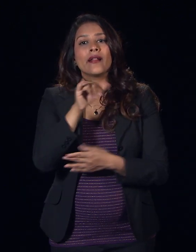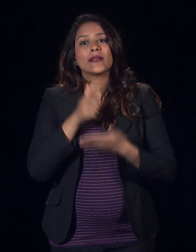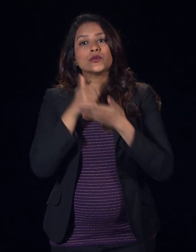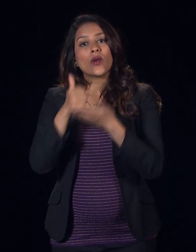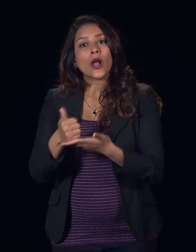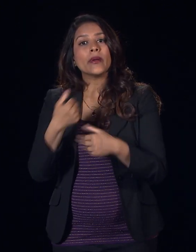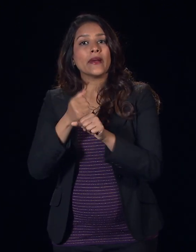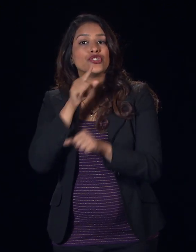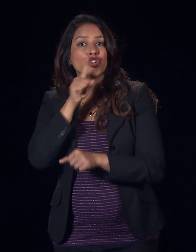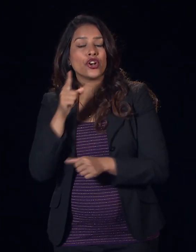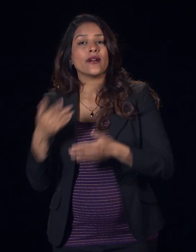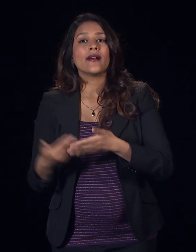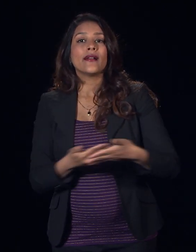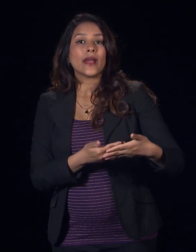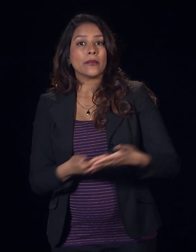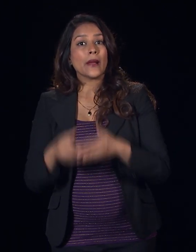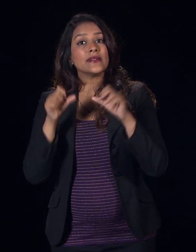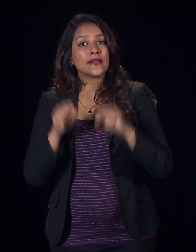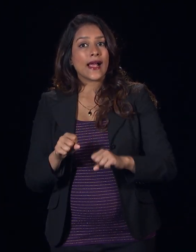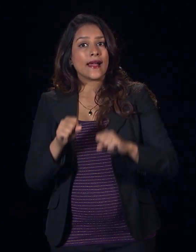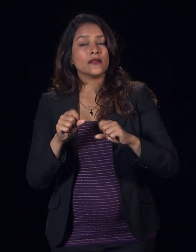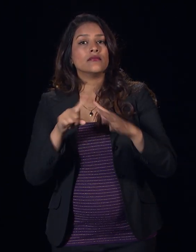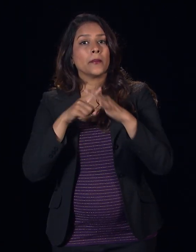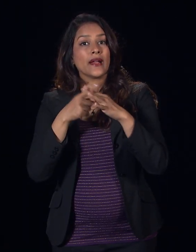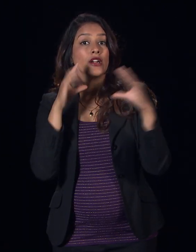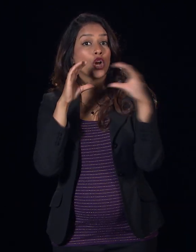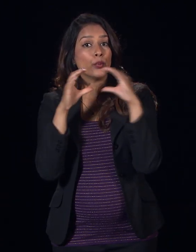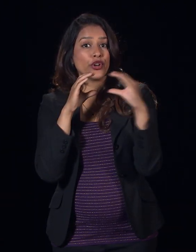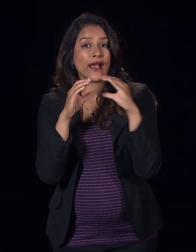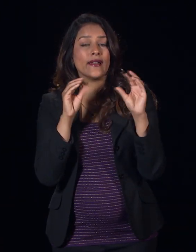This will help make sure babies can begin communicating